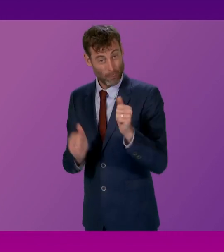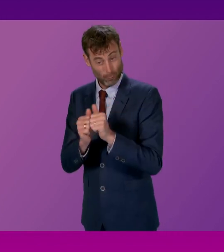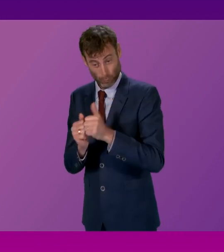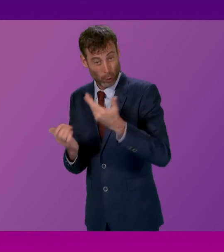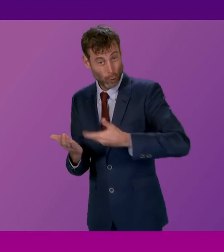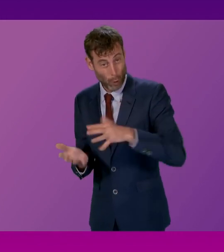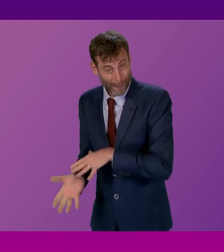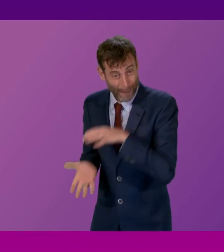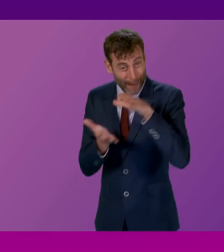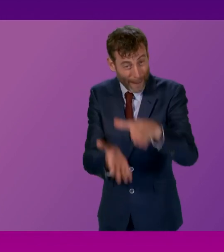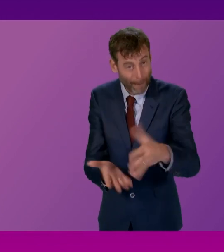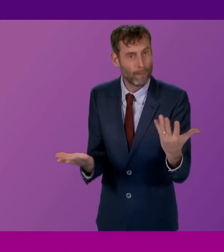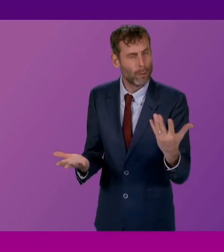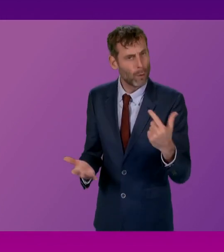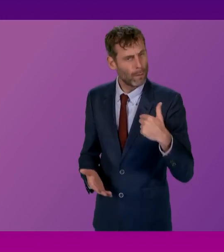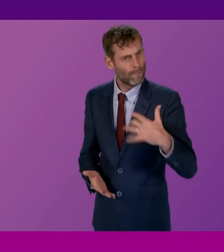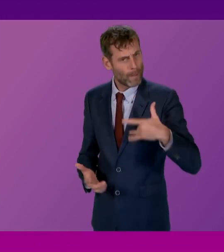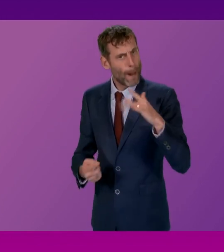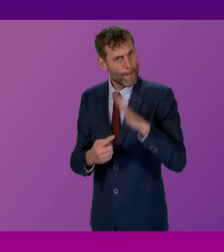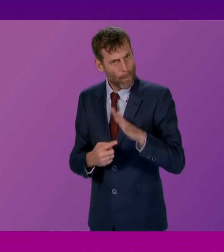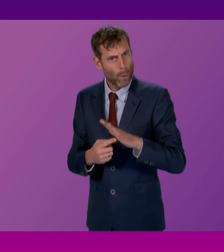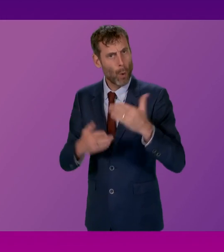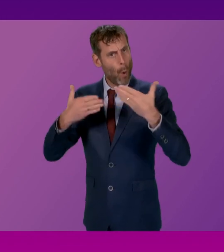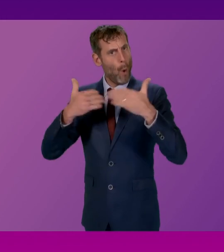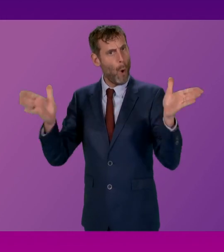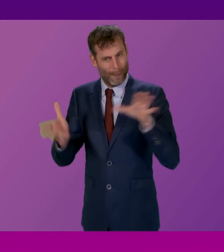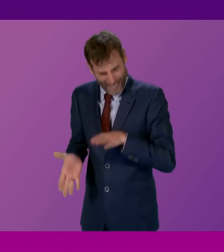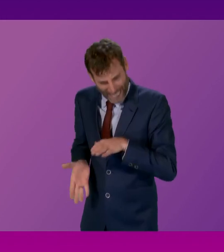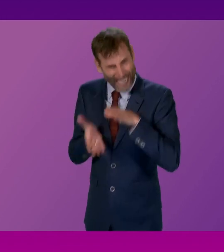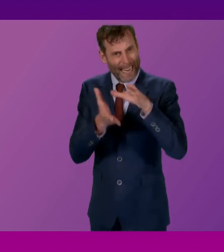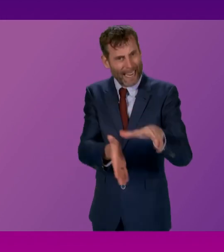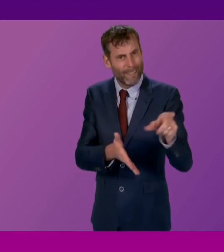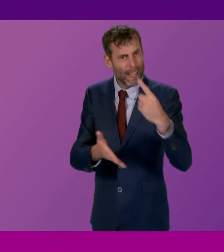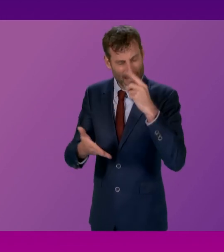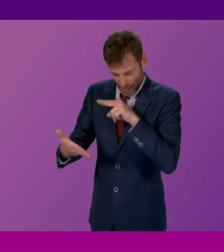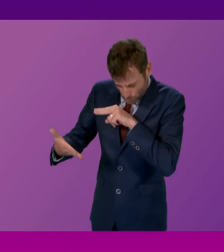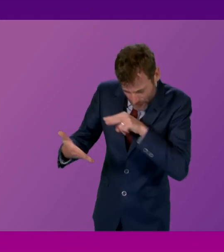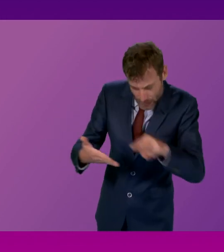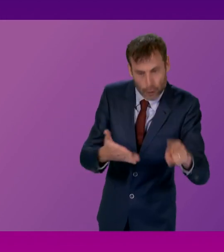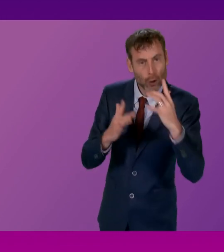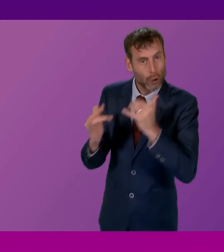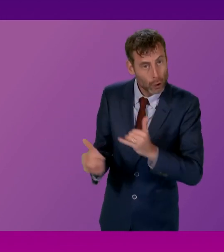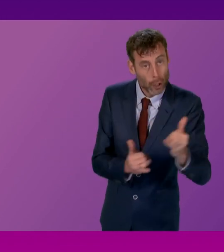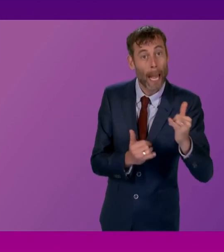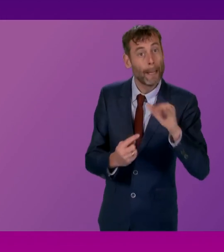It is appropriate that every member and official in the Government complies.